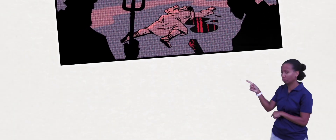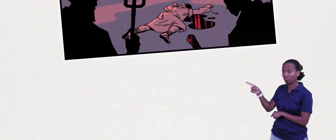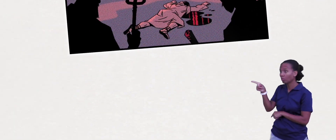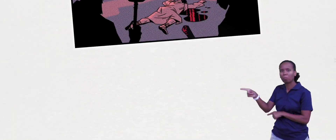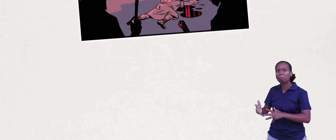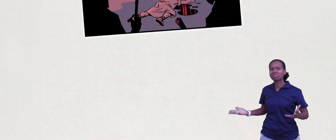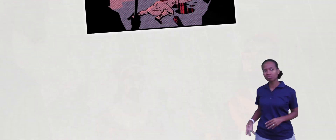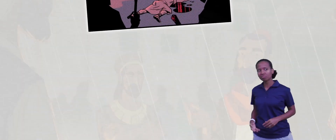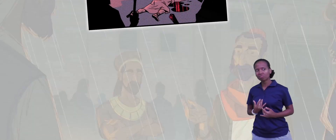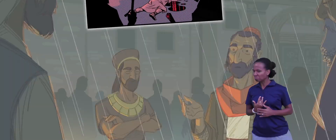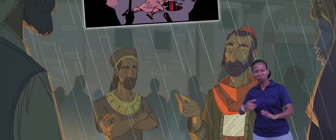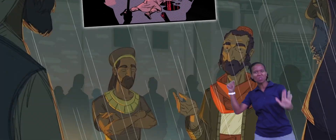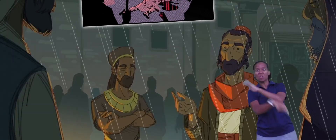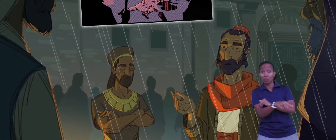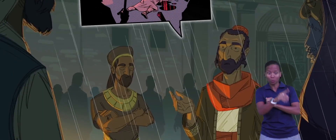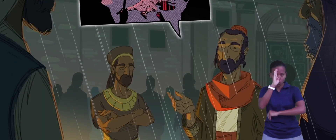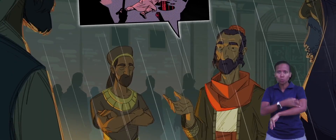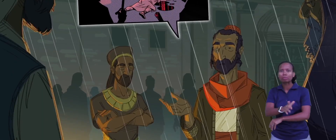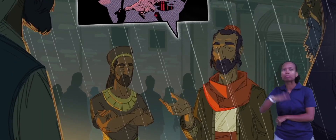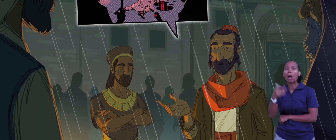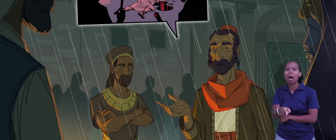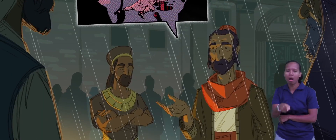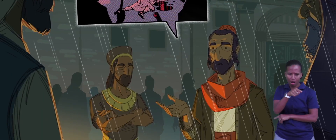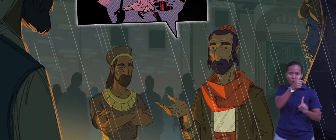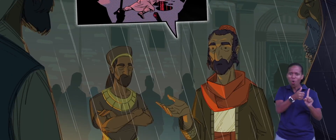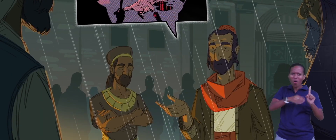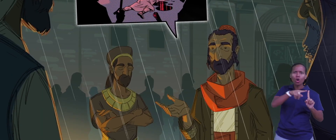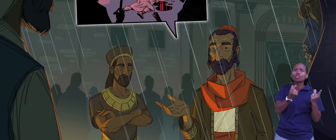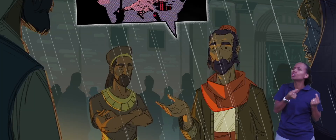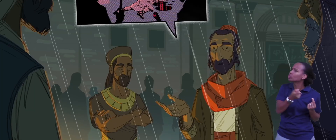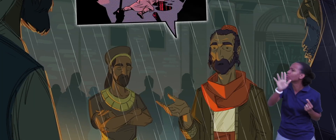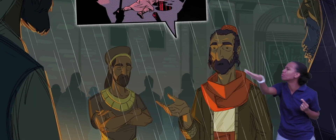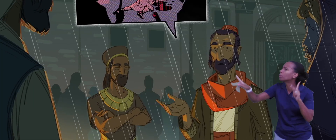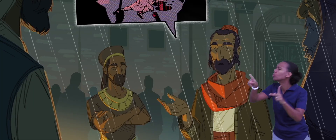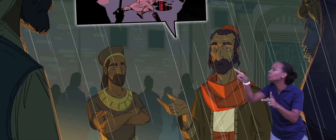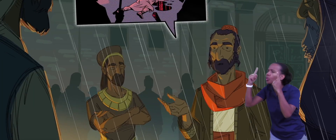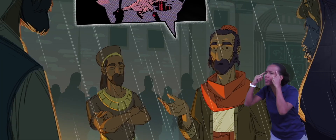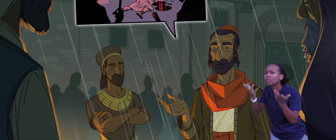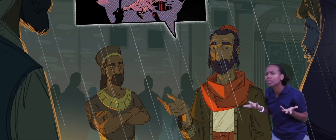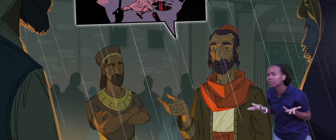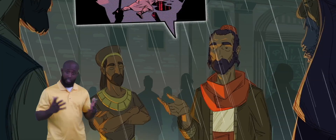and they kill him too. And so Jesus asks the people around him: “What do you all think this landowner should do?”